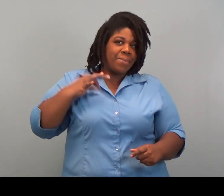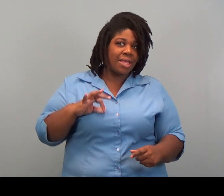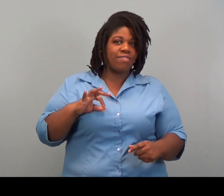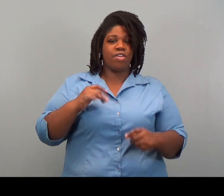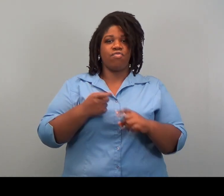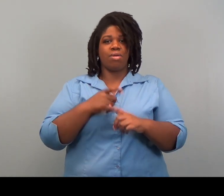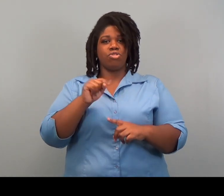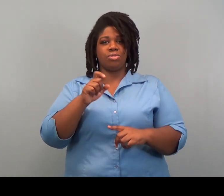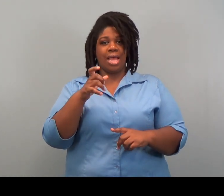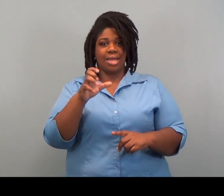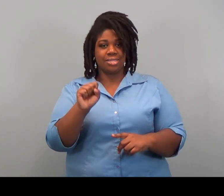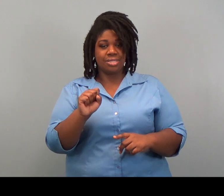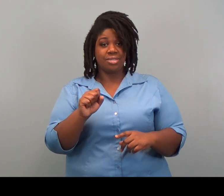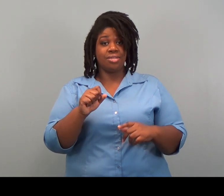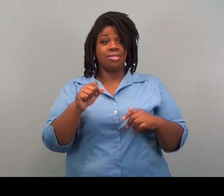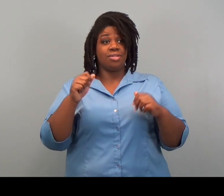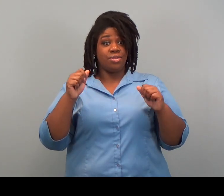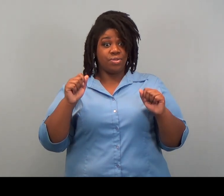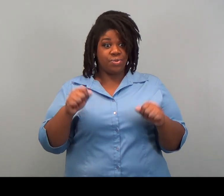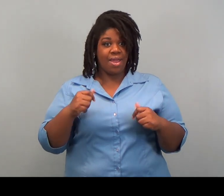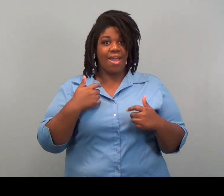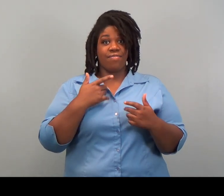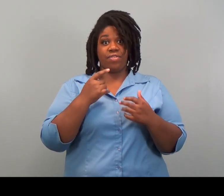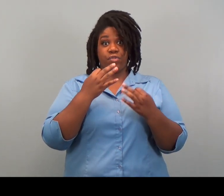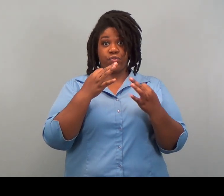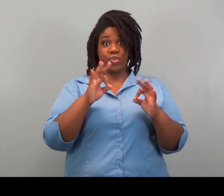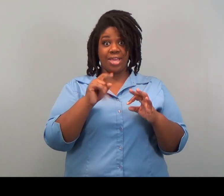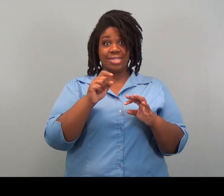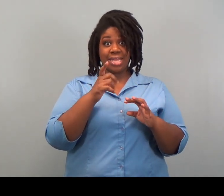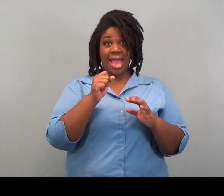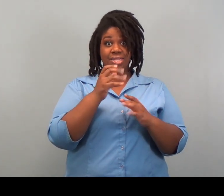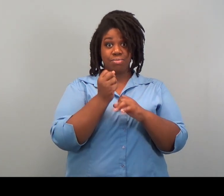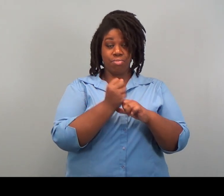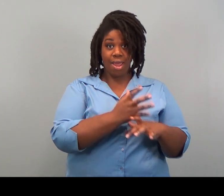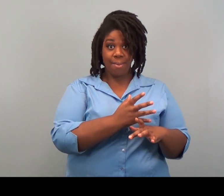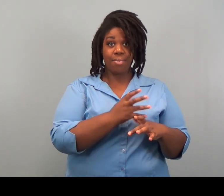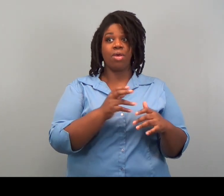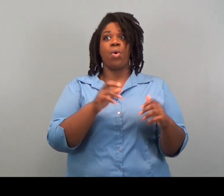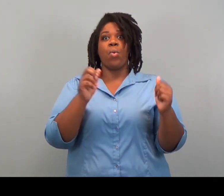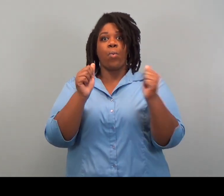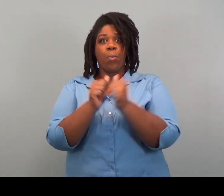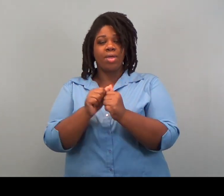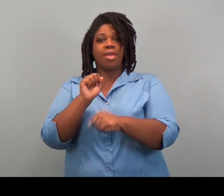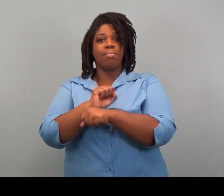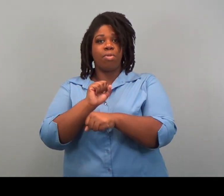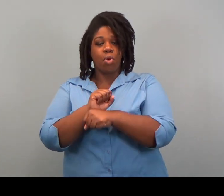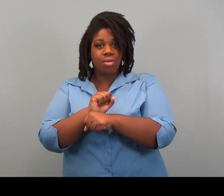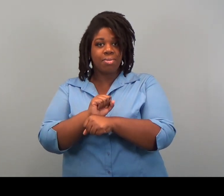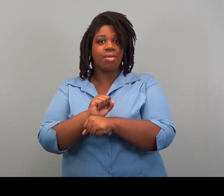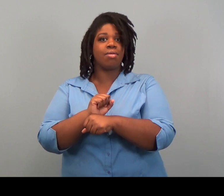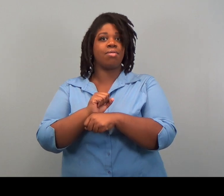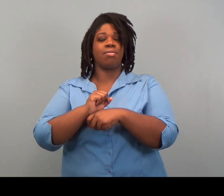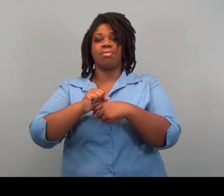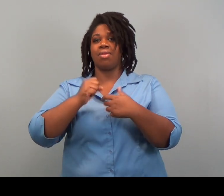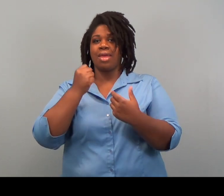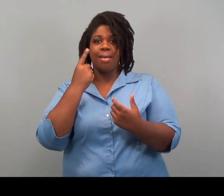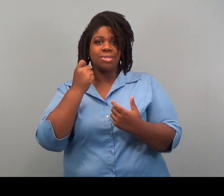For maximum benefit. You can combine free tax prep with employment counseling